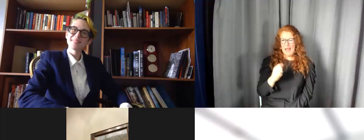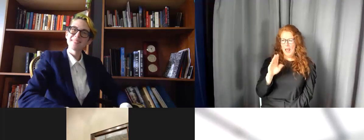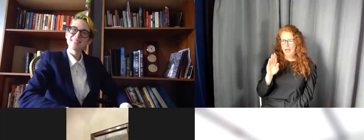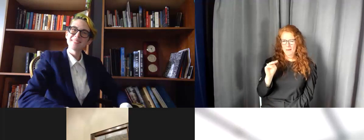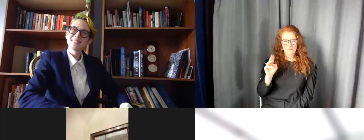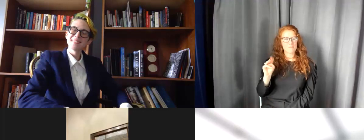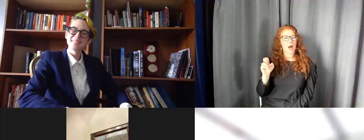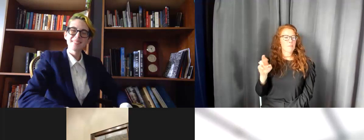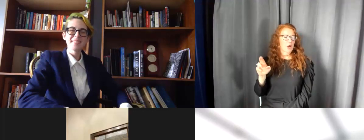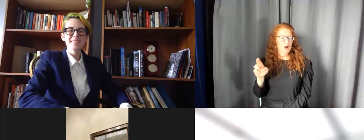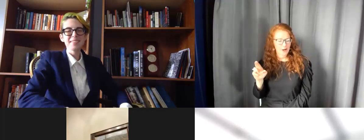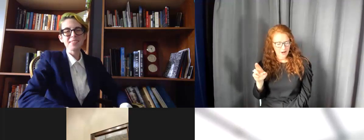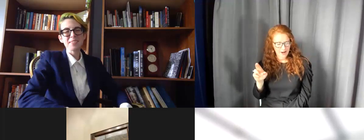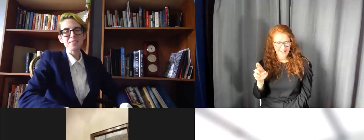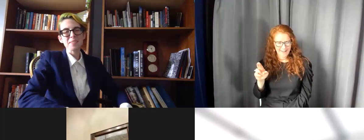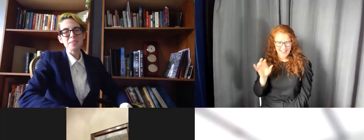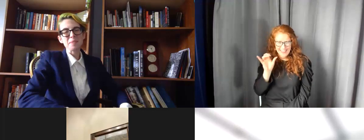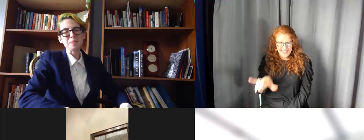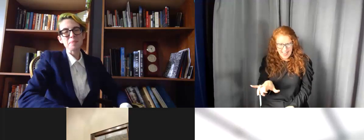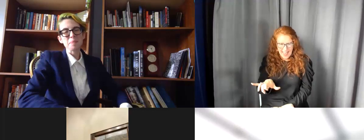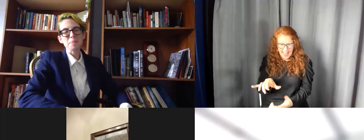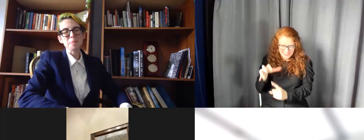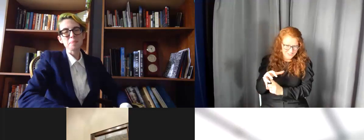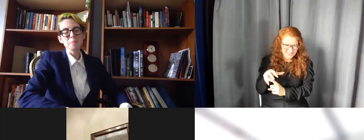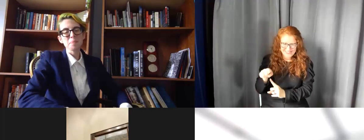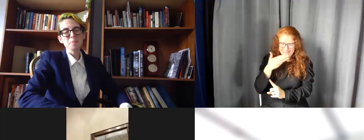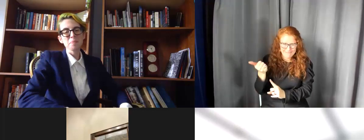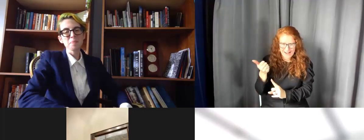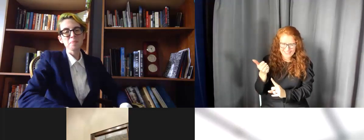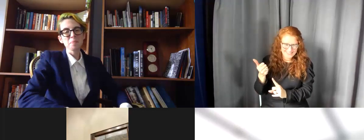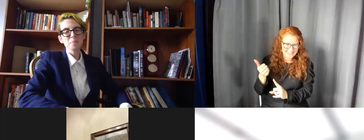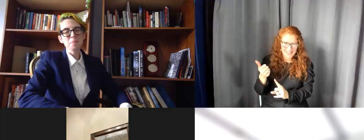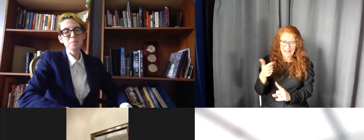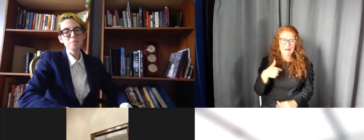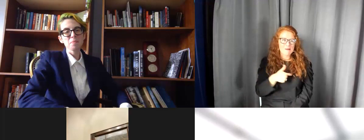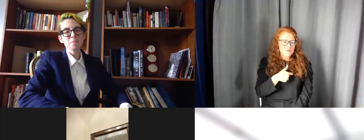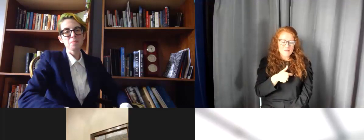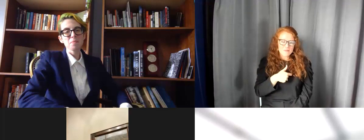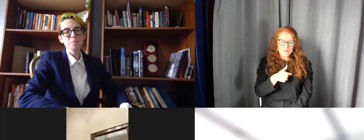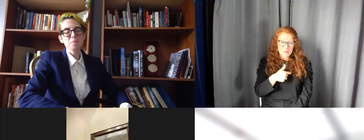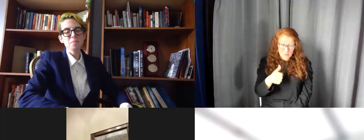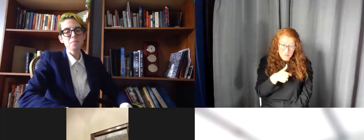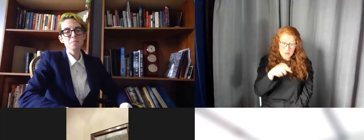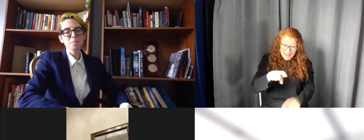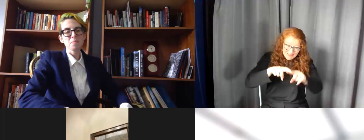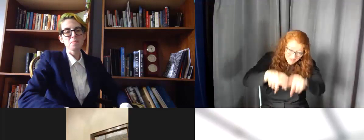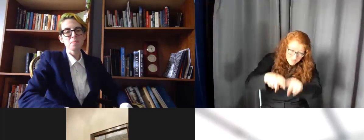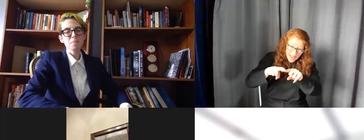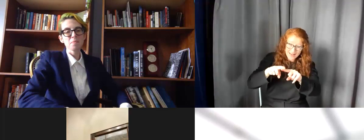Grace: in the best way possible, because we shouldn't have to rely on people being kind to get the things